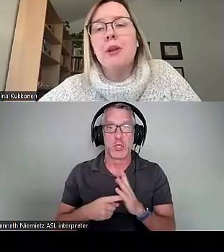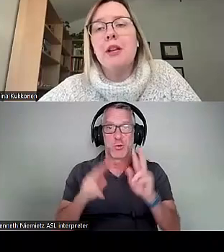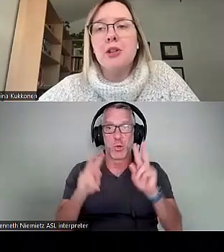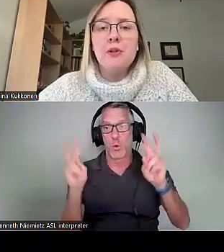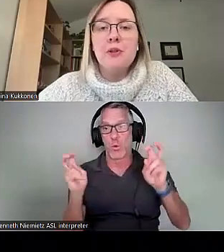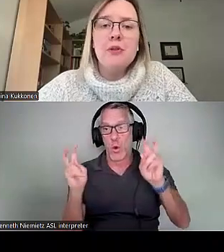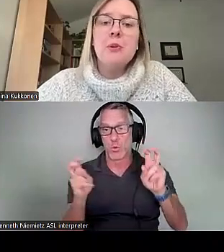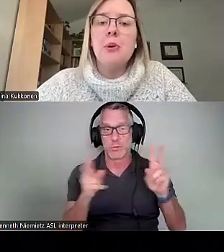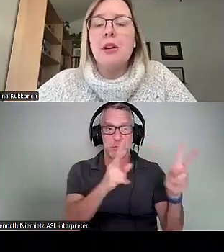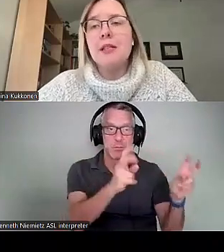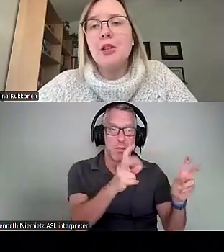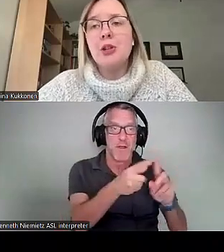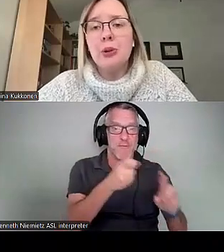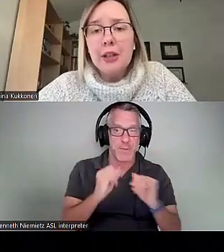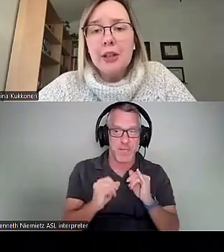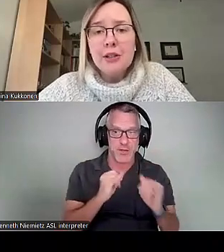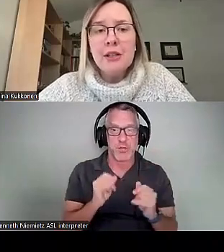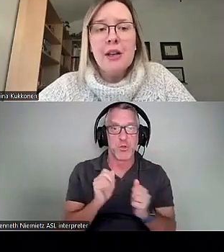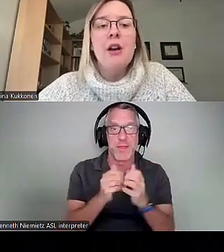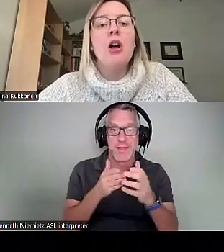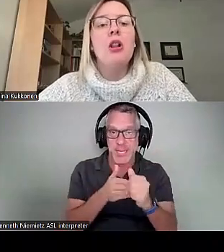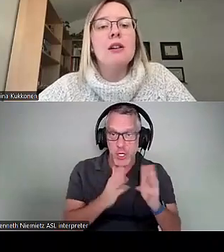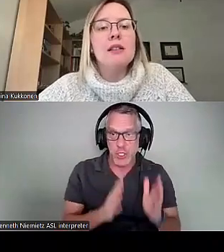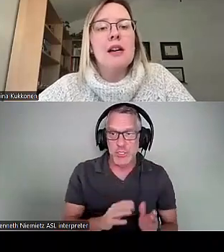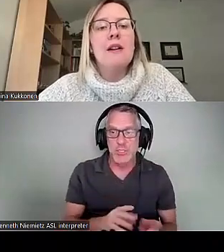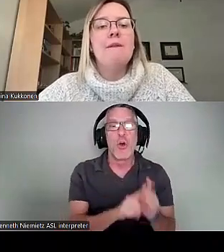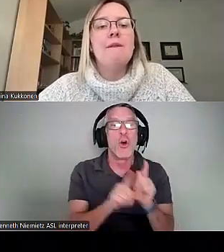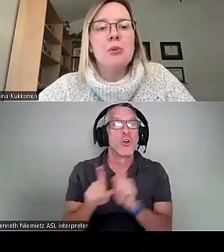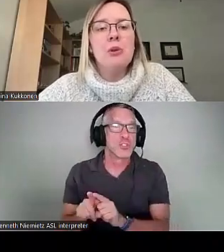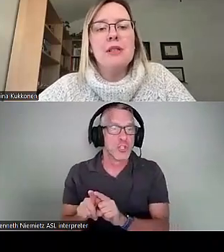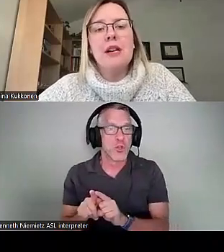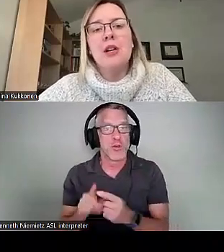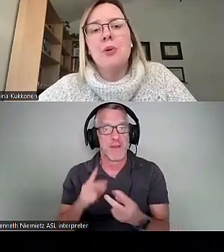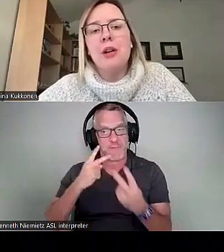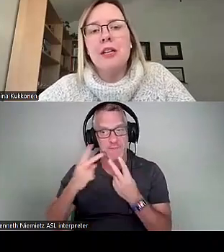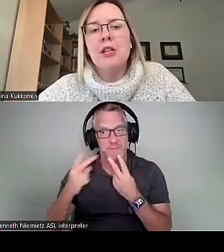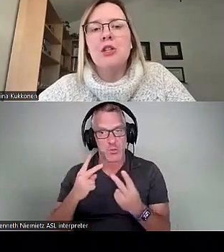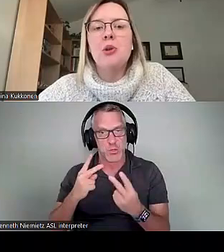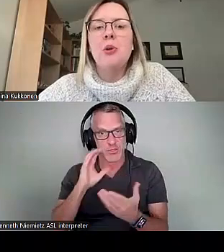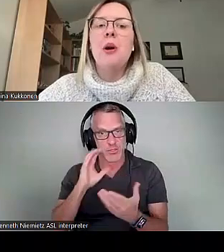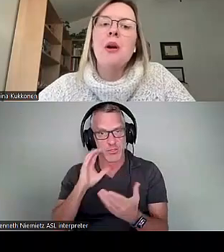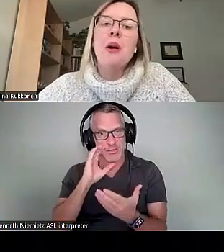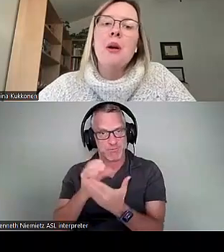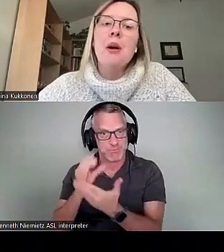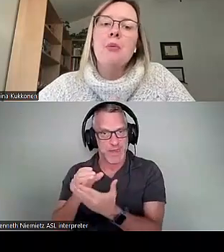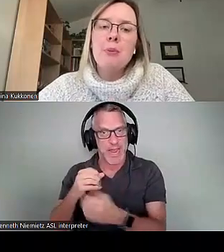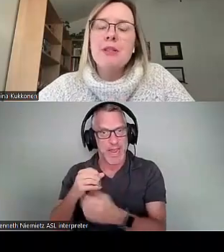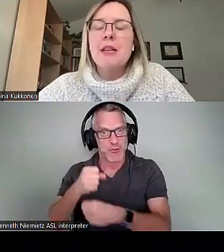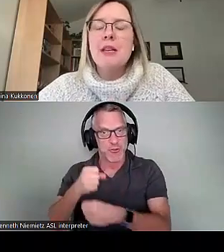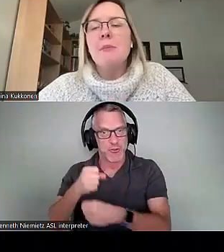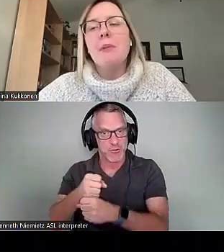from the interviews with organizational leaders alongside visuals that I created to represent